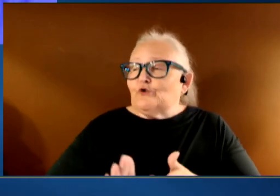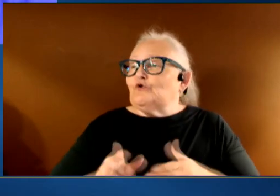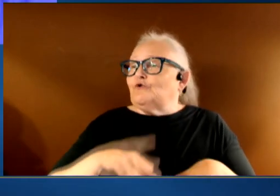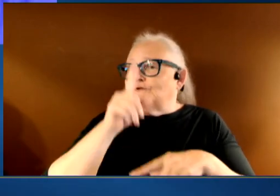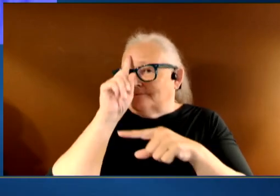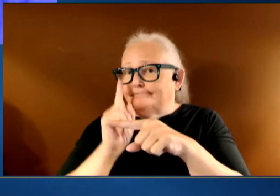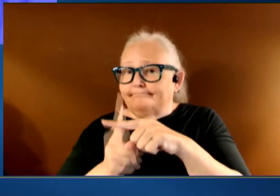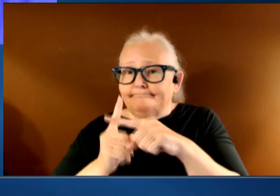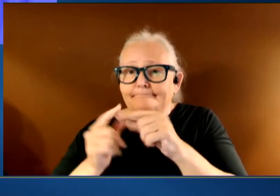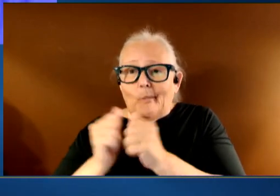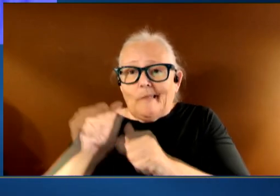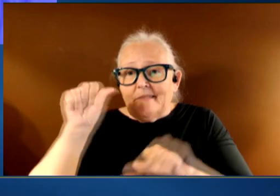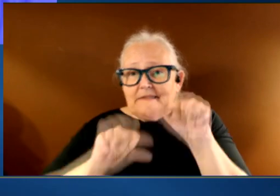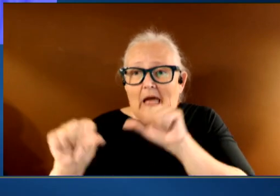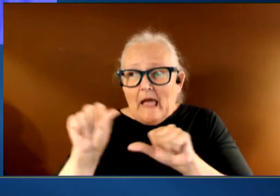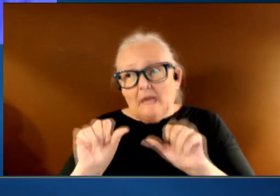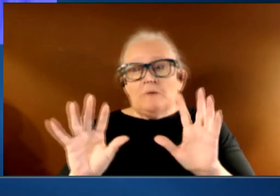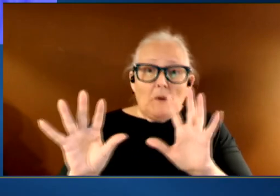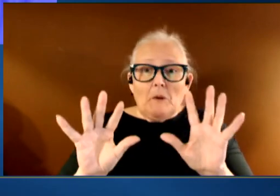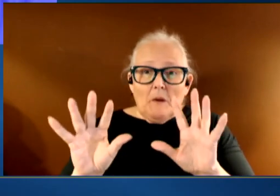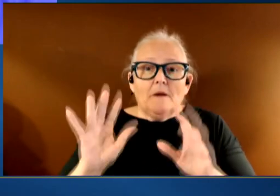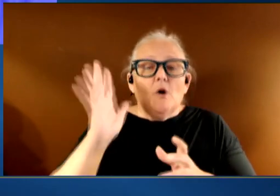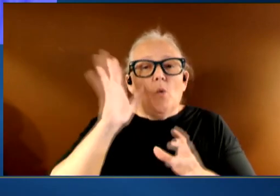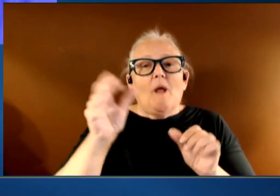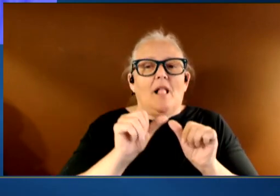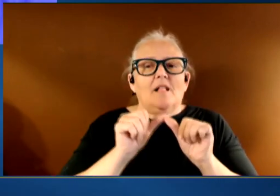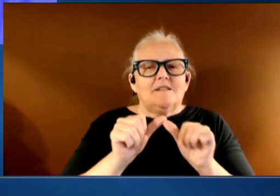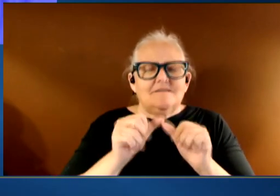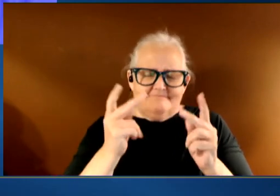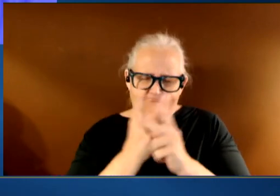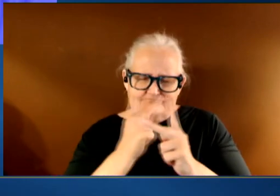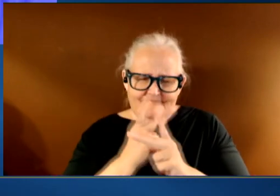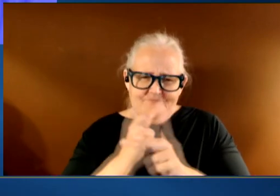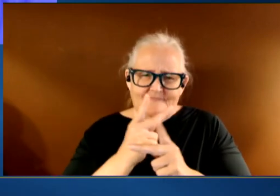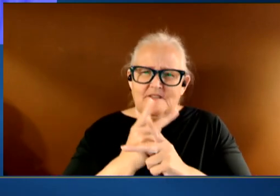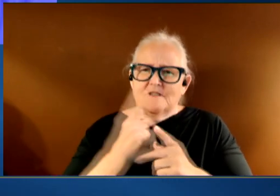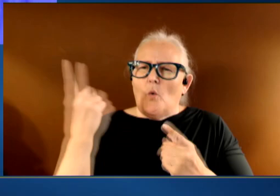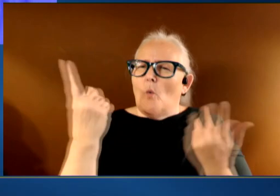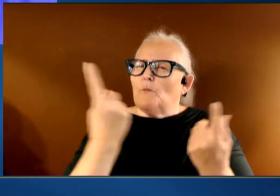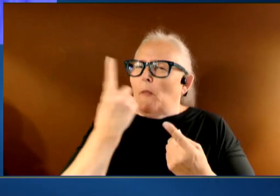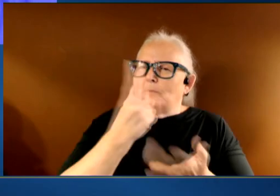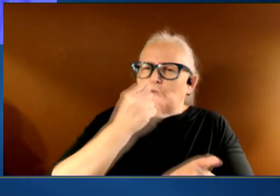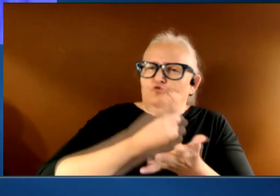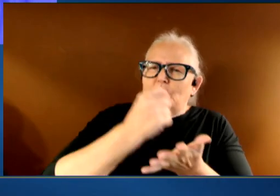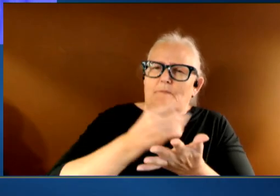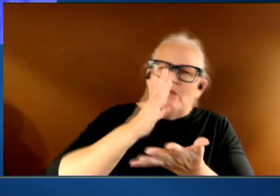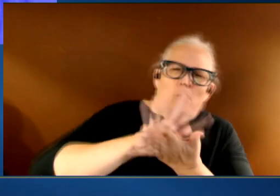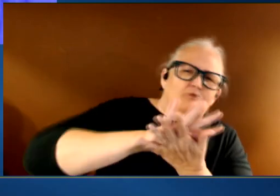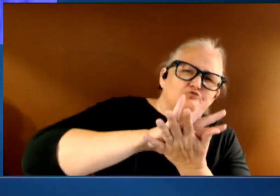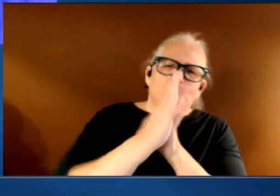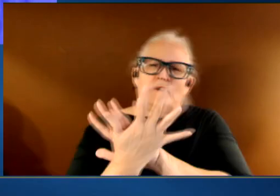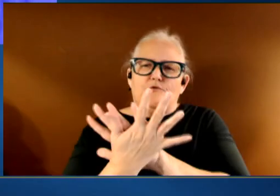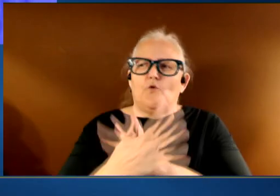we will continue to work to find transformative treatments and other cures for the disease.